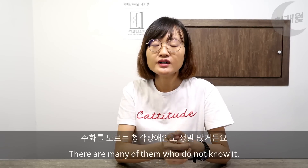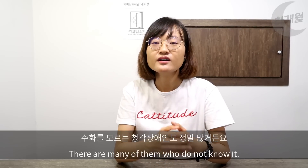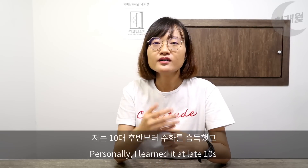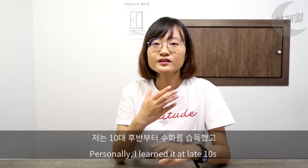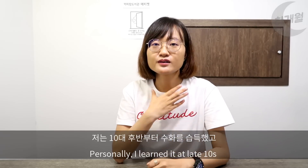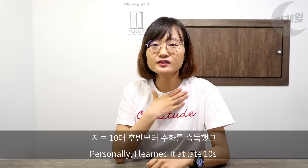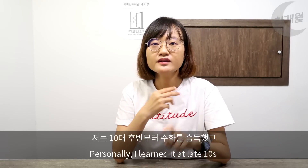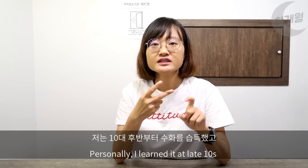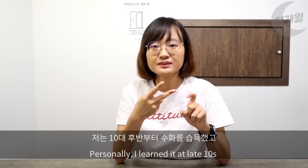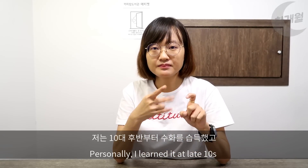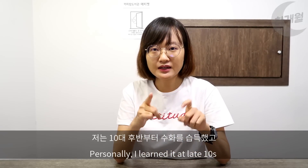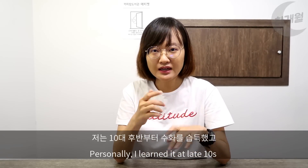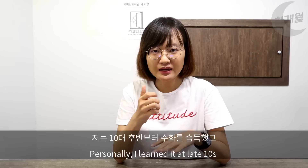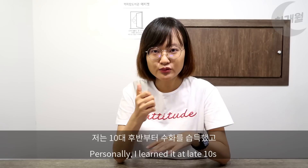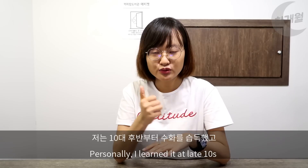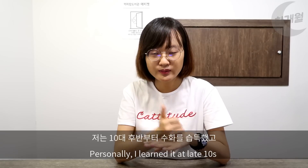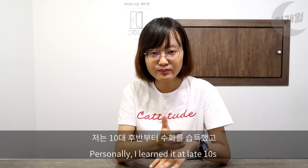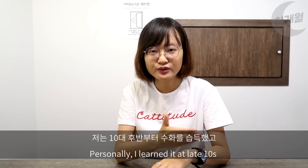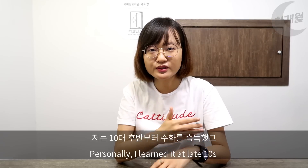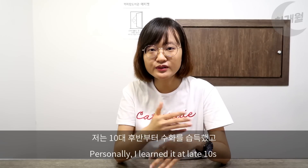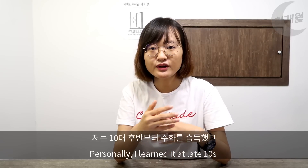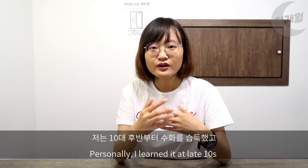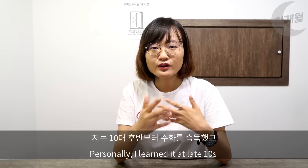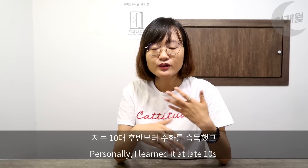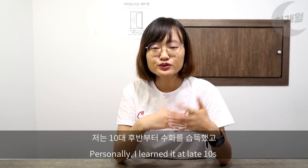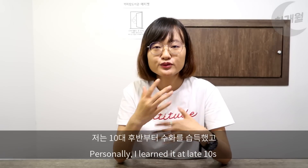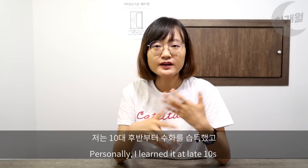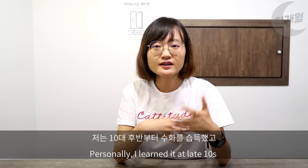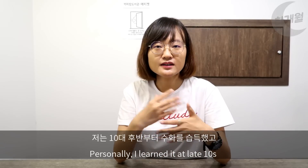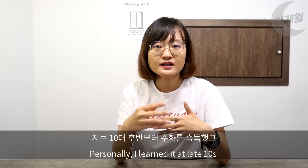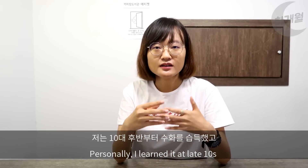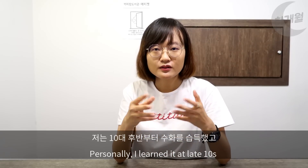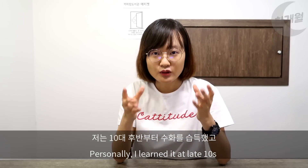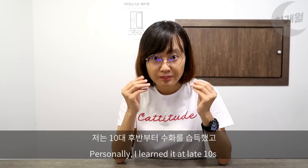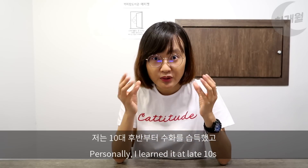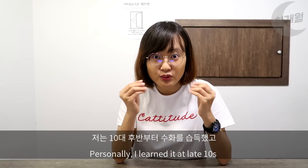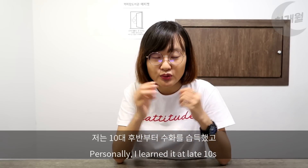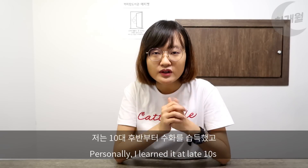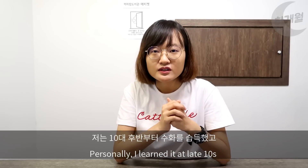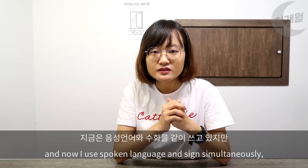Personally, I learned it at late 10s